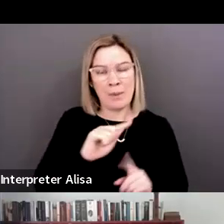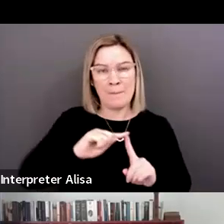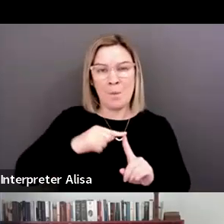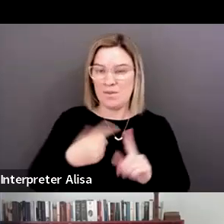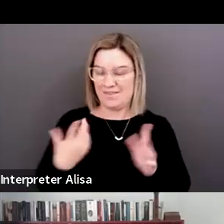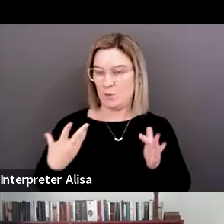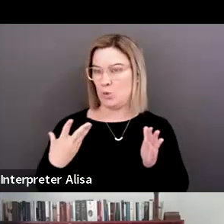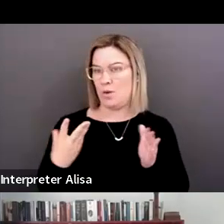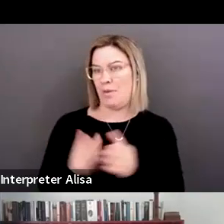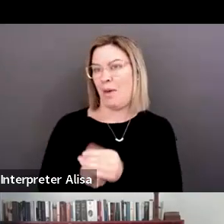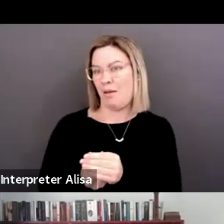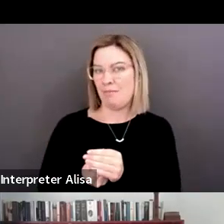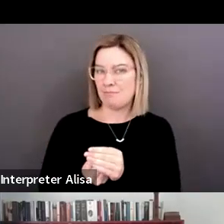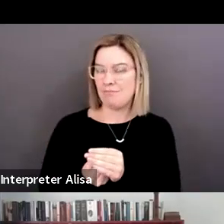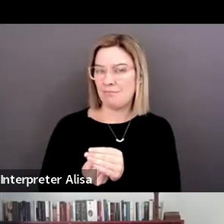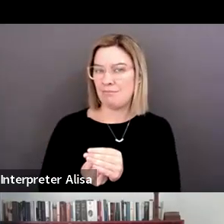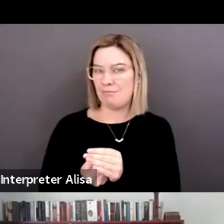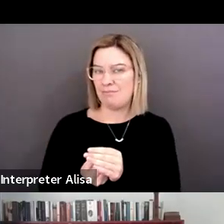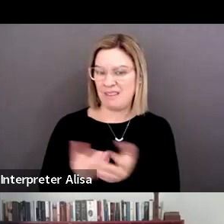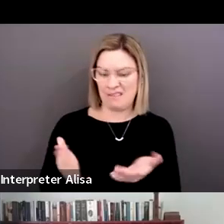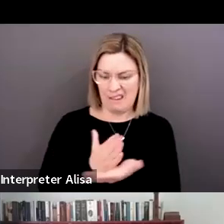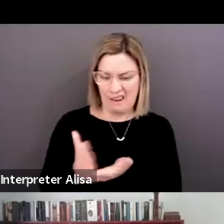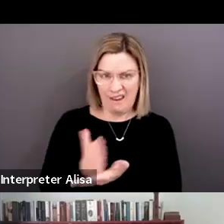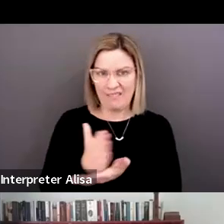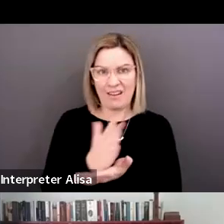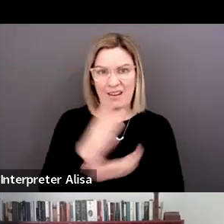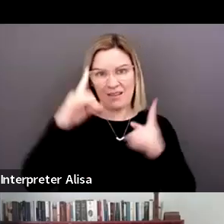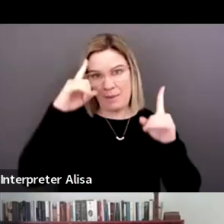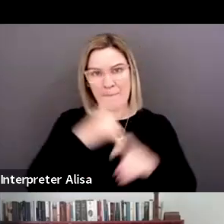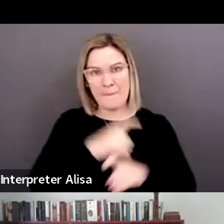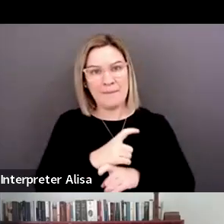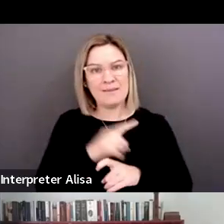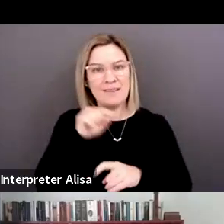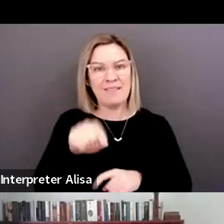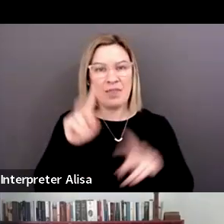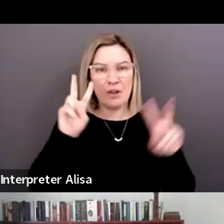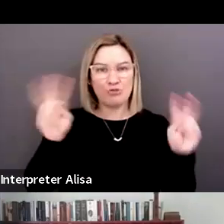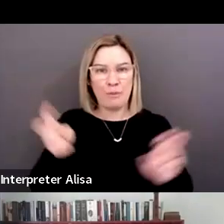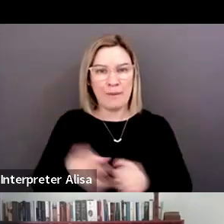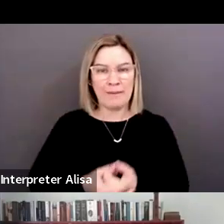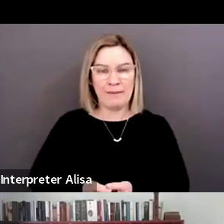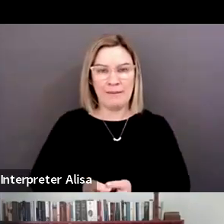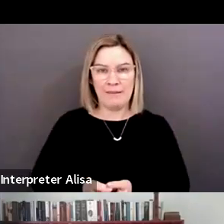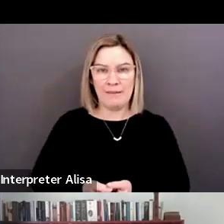take action. I think start to implement these kind of solutions. And, you